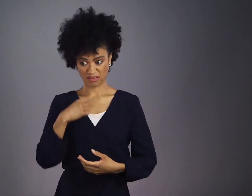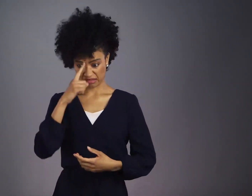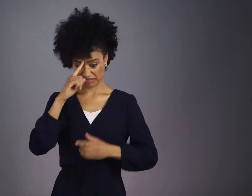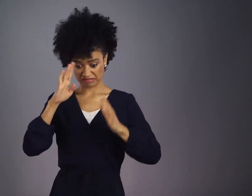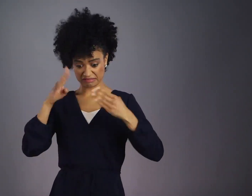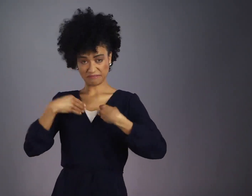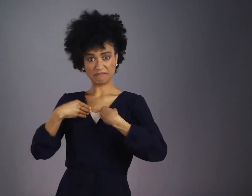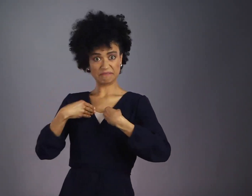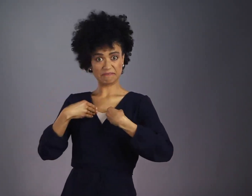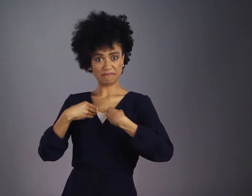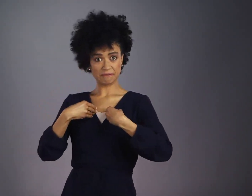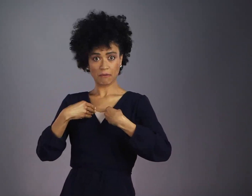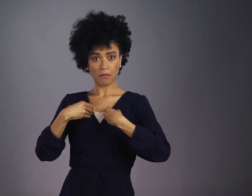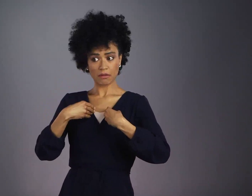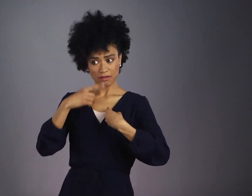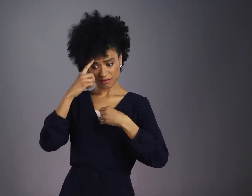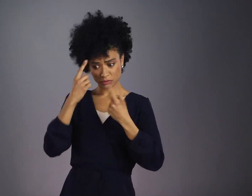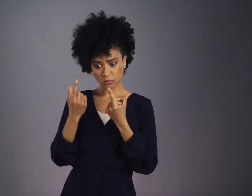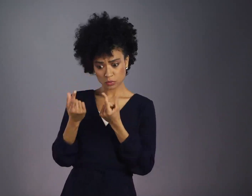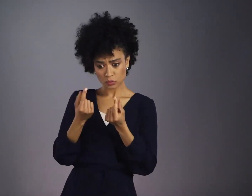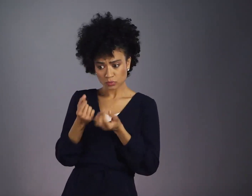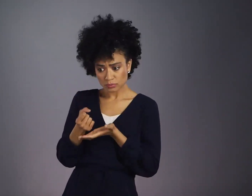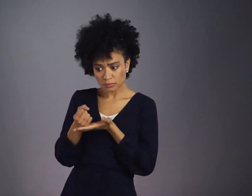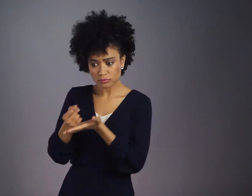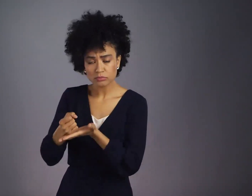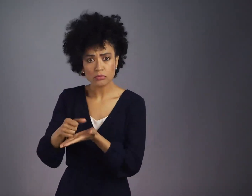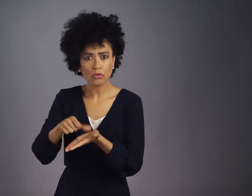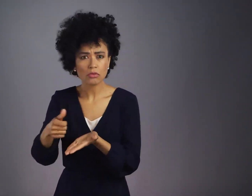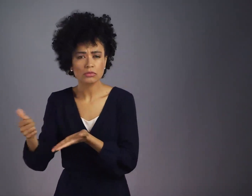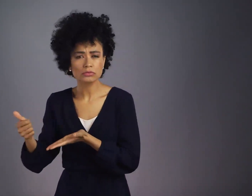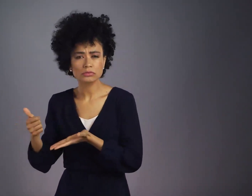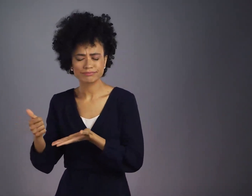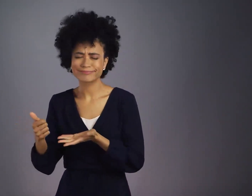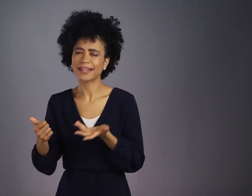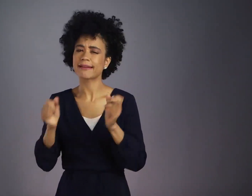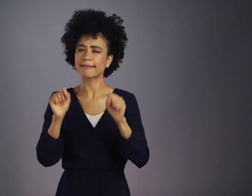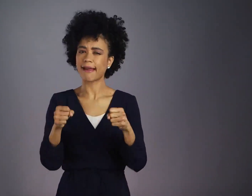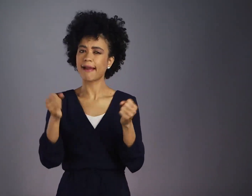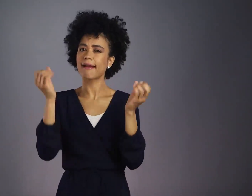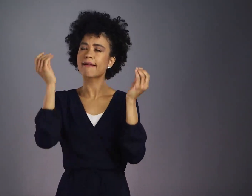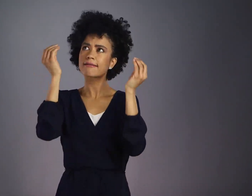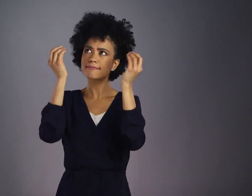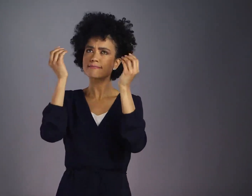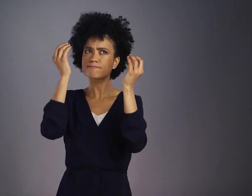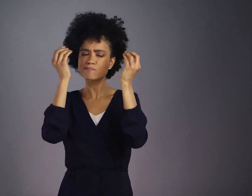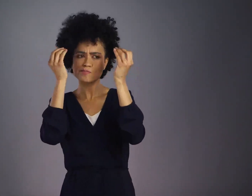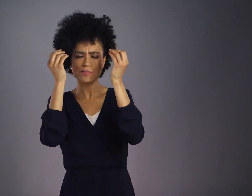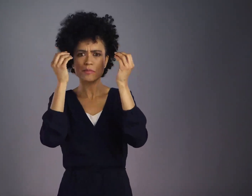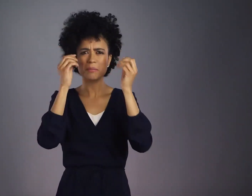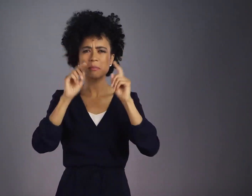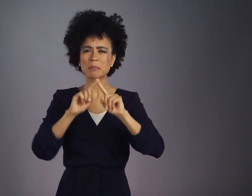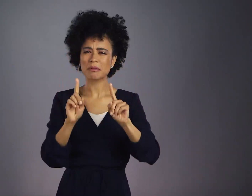Were we thinking of ourselves most of the time? Or were we thinking of what we could do for others,